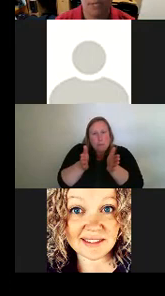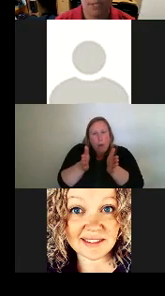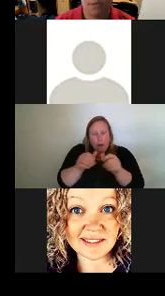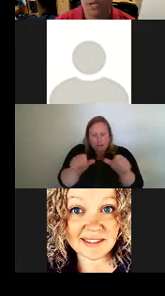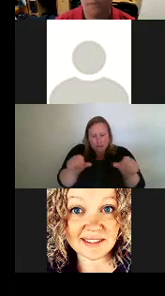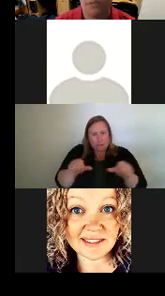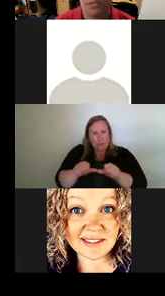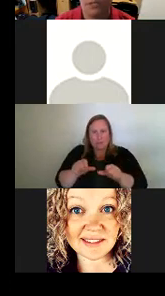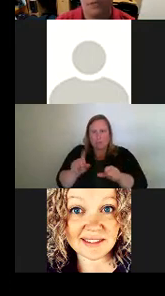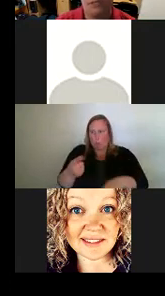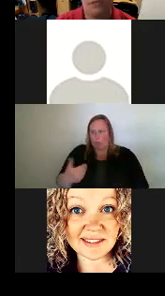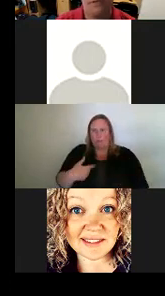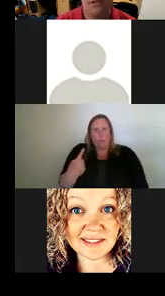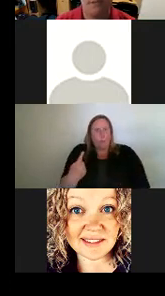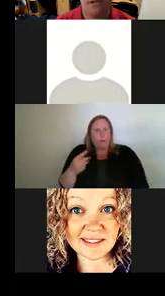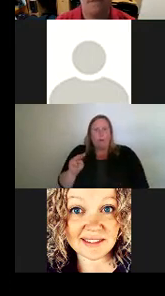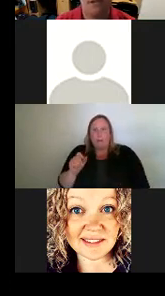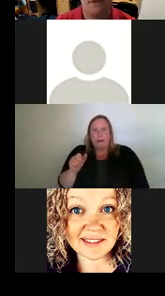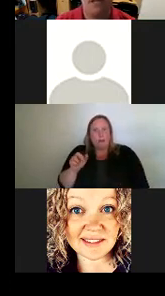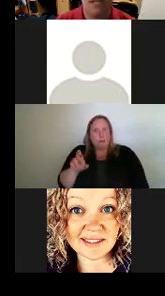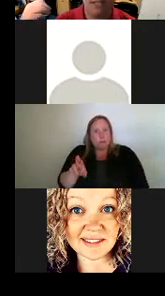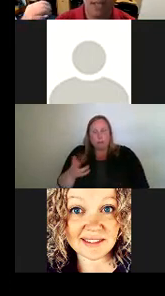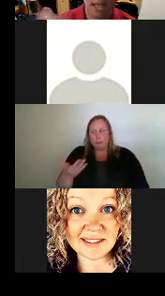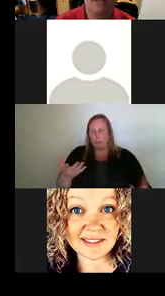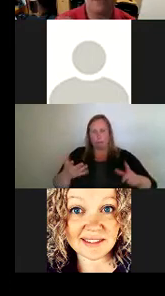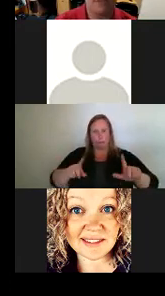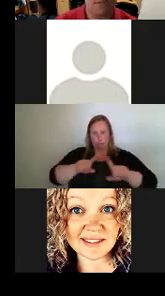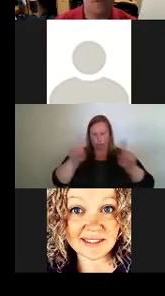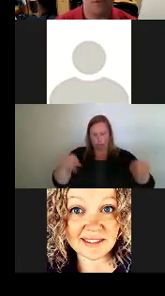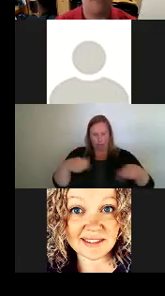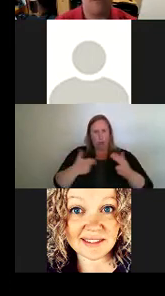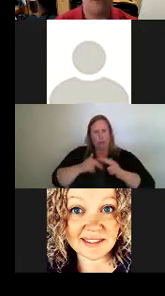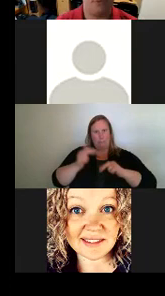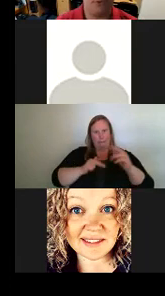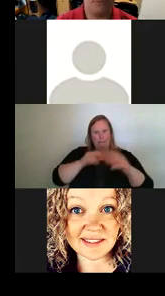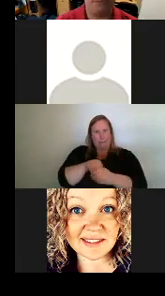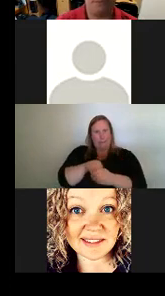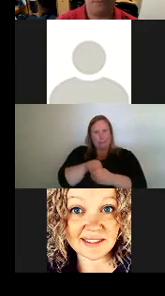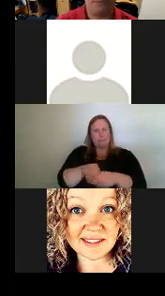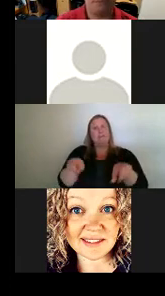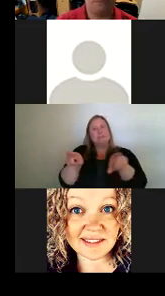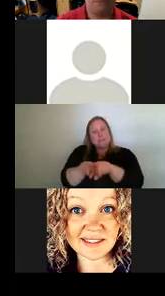ALREADY BUILT INTO THE ELECTRONIC VIDEO MAGNIFIER AS THEIR SAME MONITOR FOR THEIR COMPUTER.